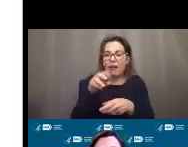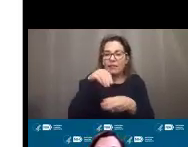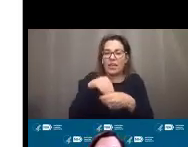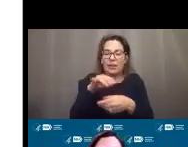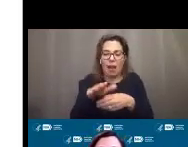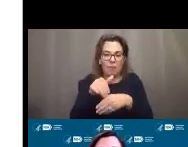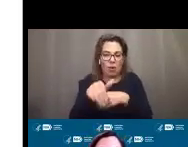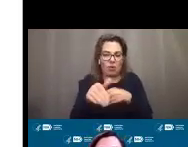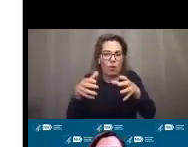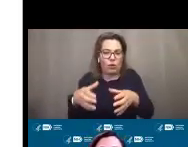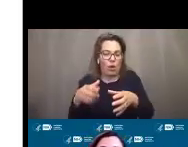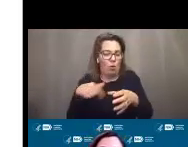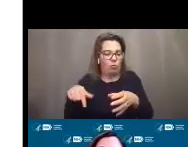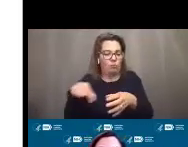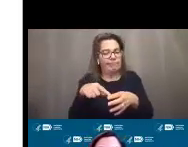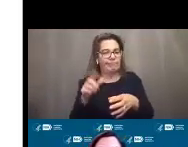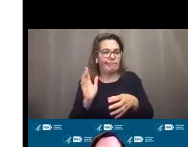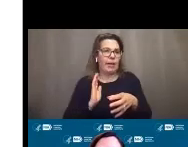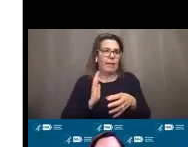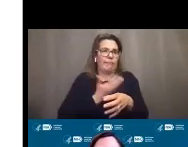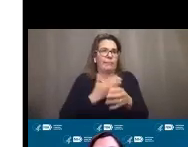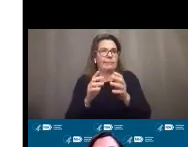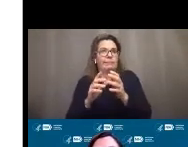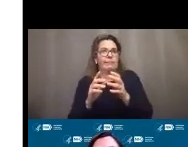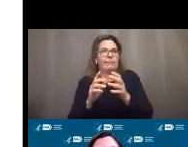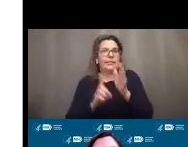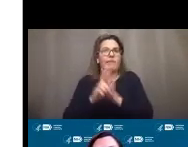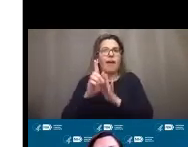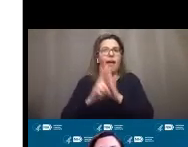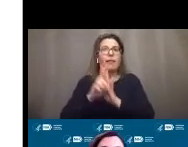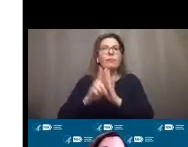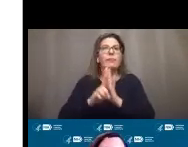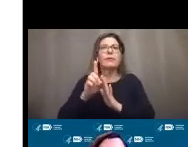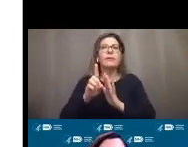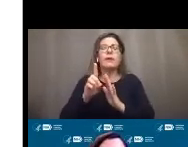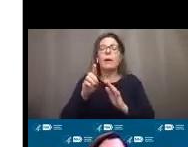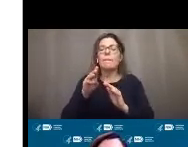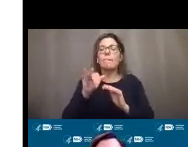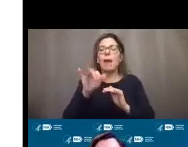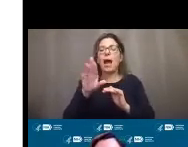Like Paula said, my name is Nas Zahir. I'm in the Cancer Training Branch at the Center for Cancer